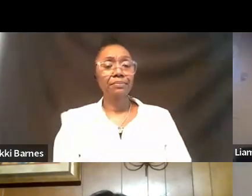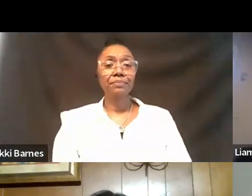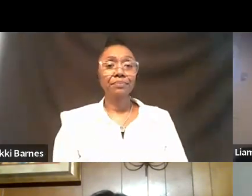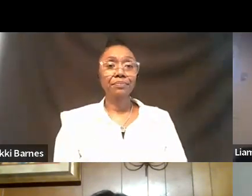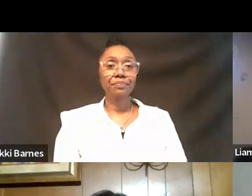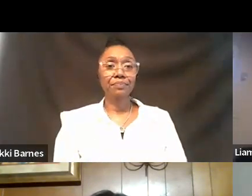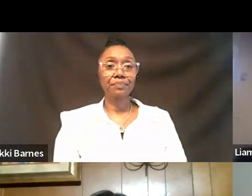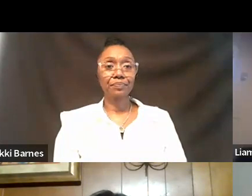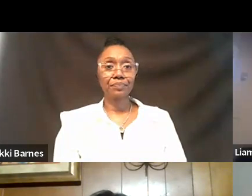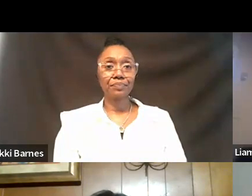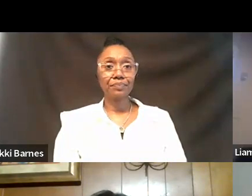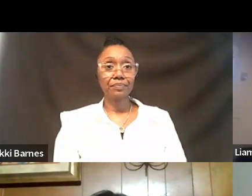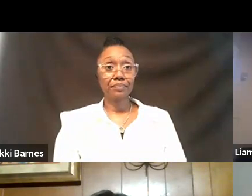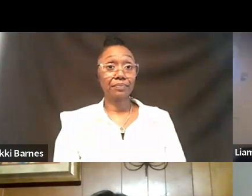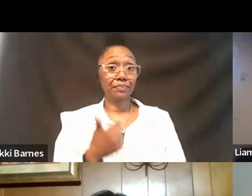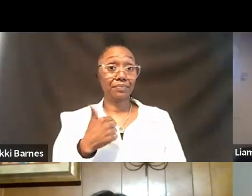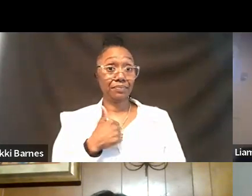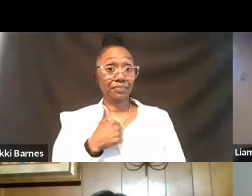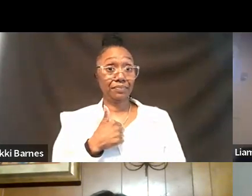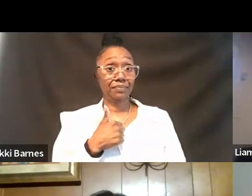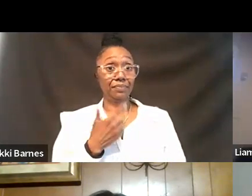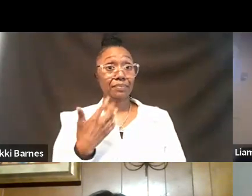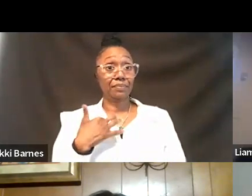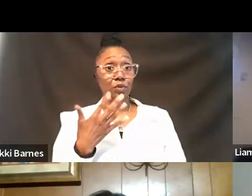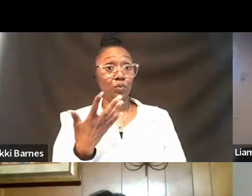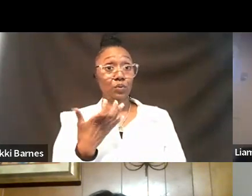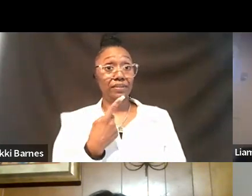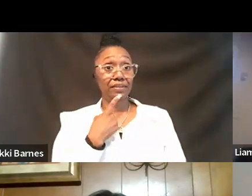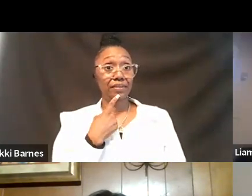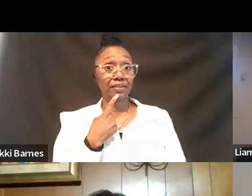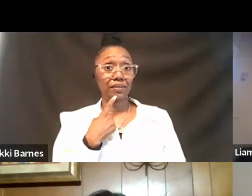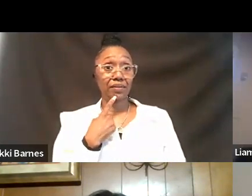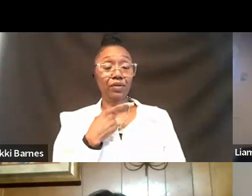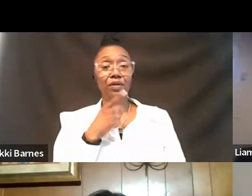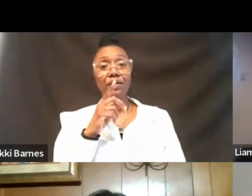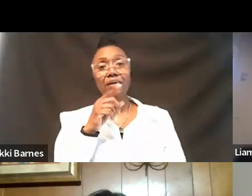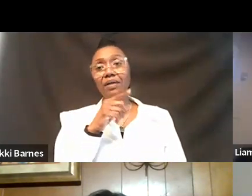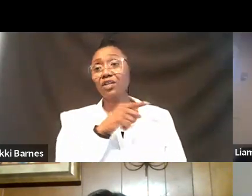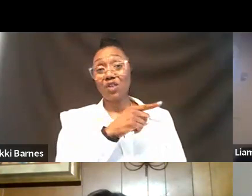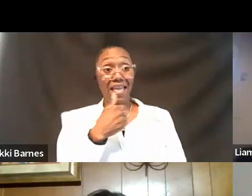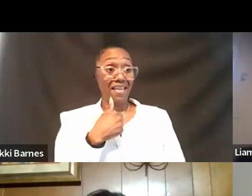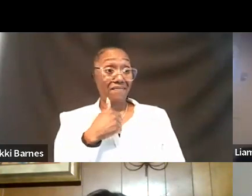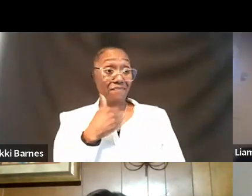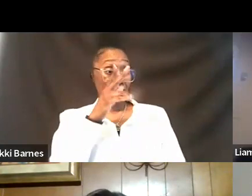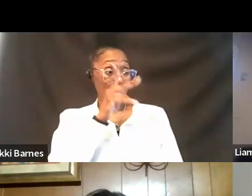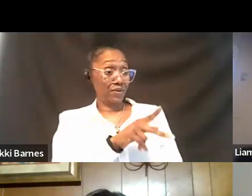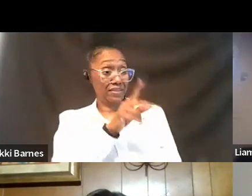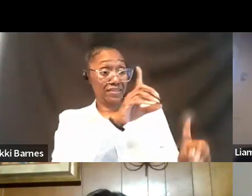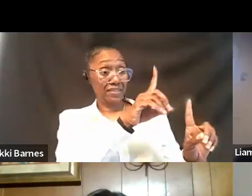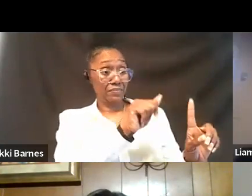With me, I just like to say like Just because you have a disability doesn't mean that you can't learn.